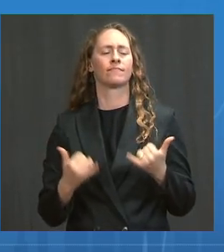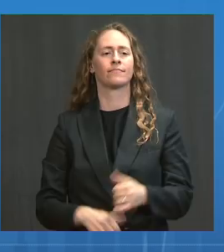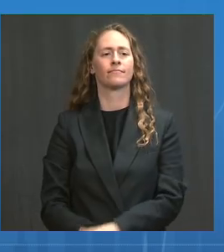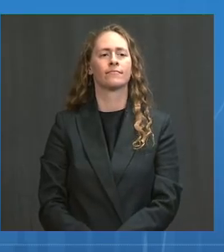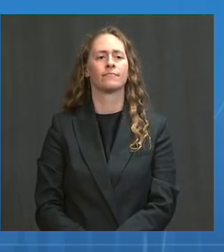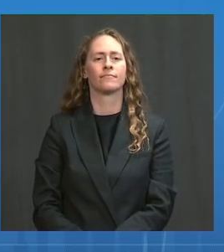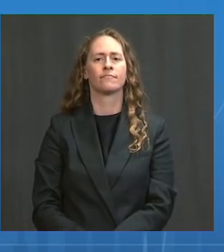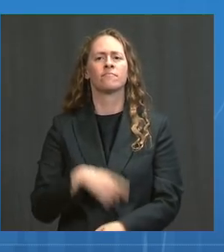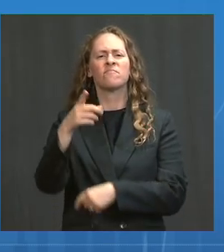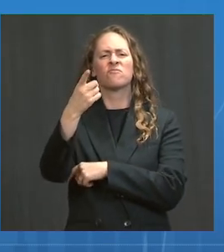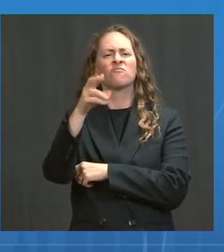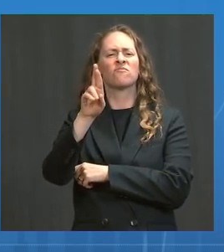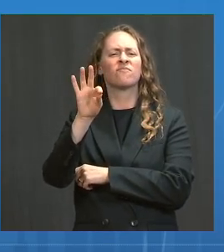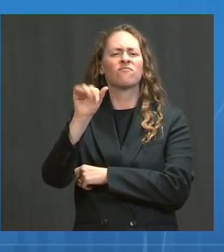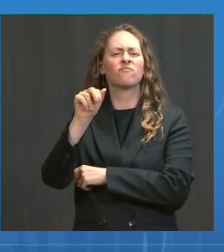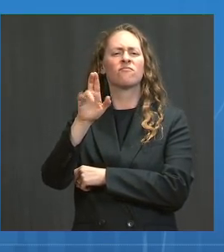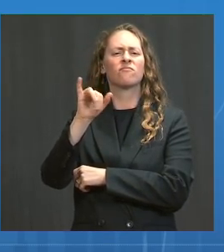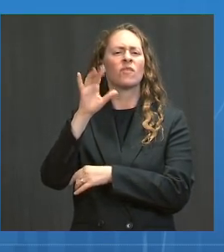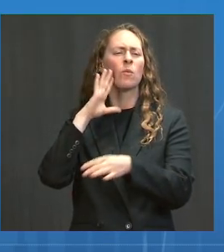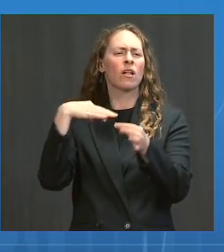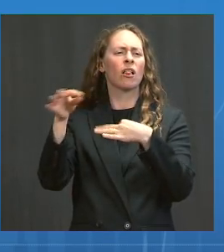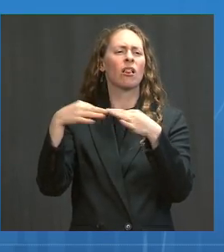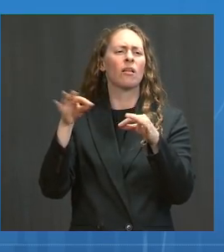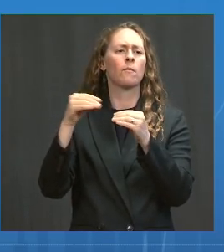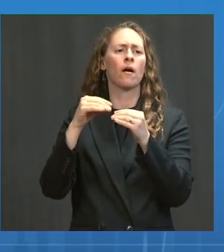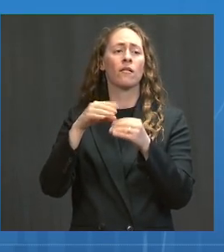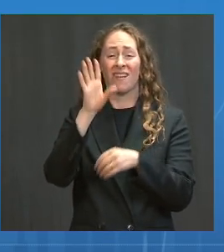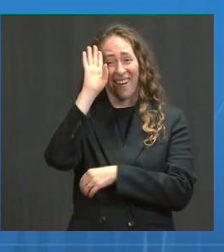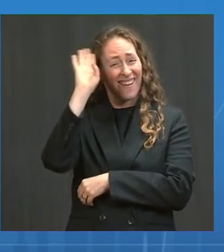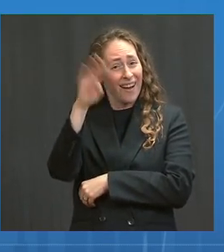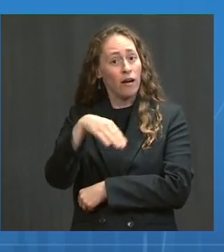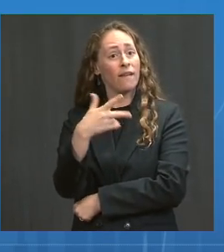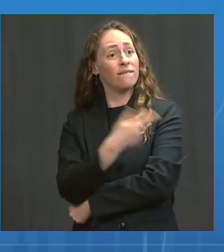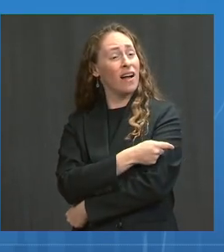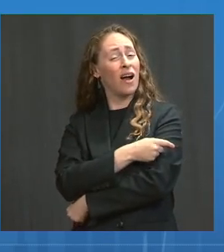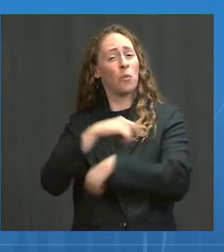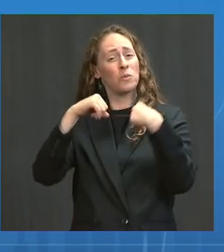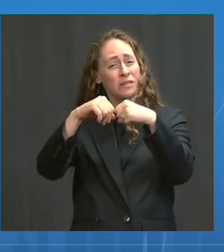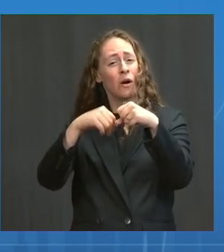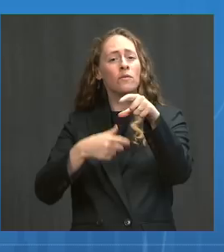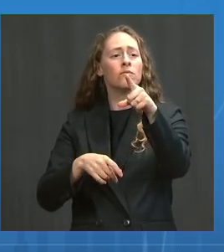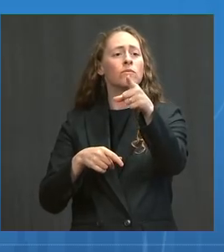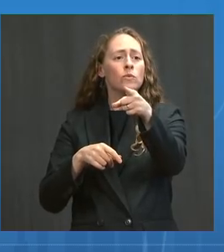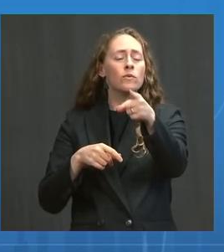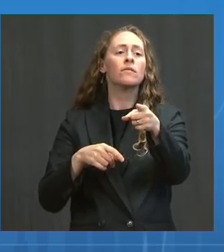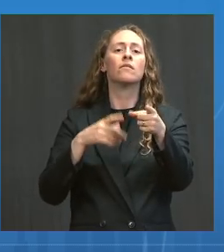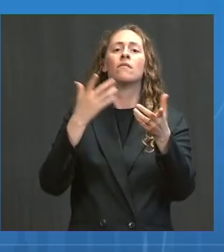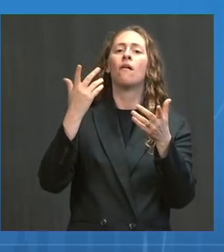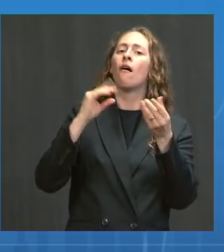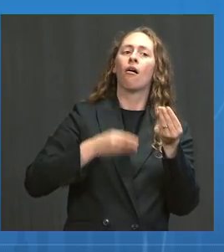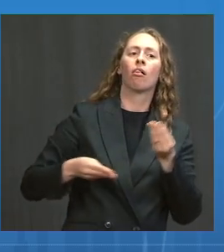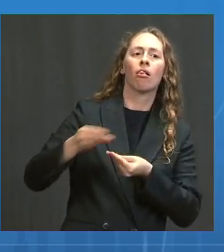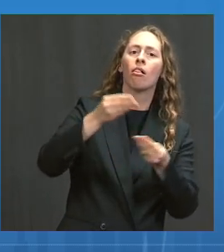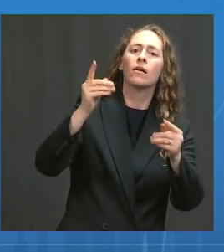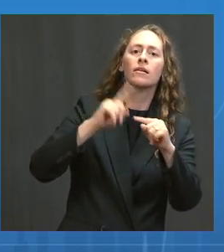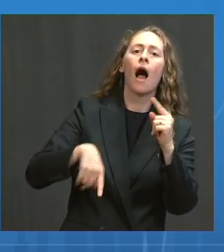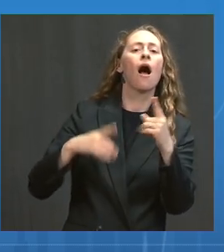our authorized vaccines provide protection against the circulating variants in this country, including Delta.